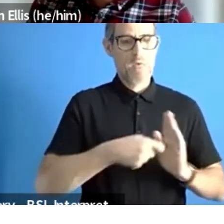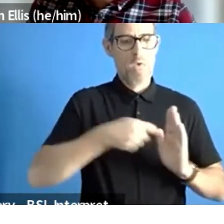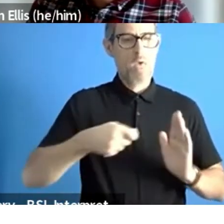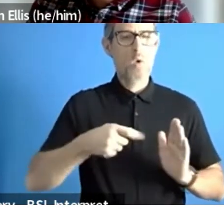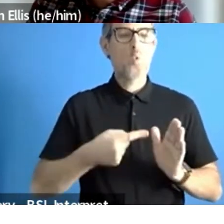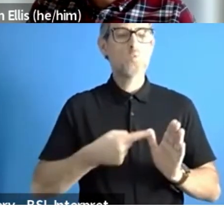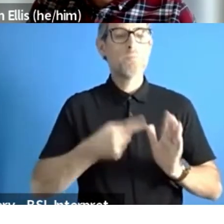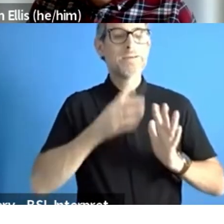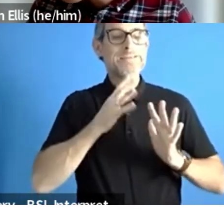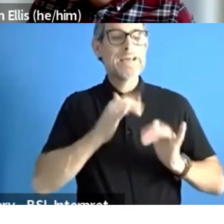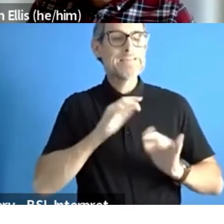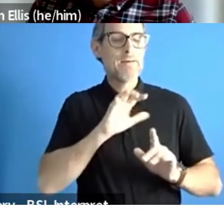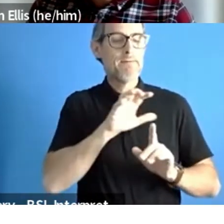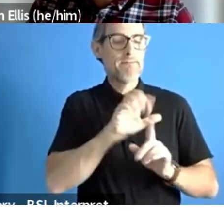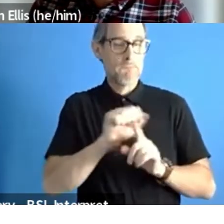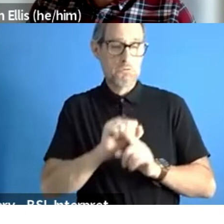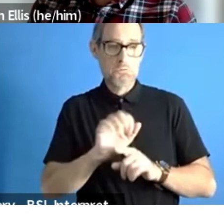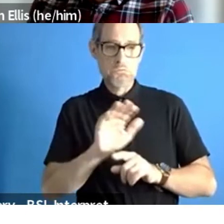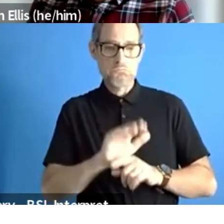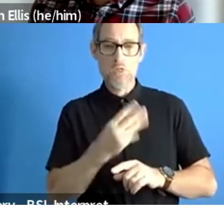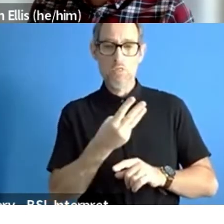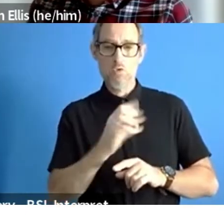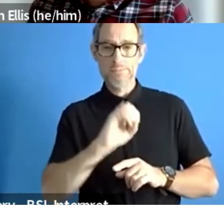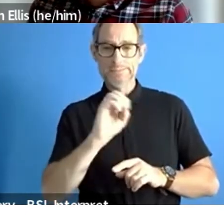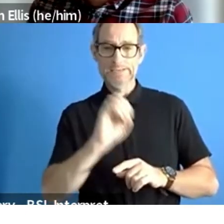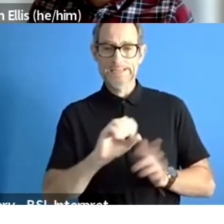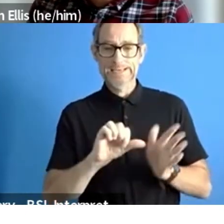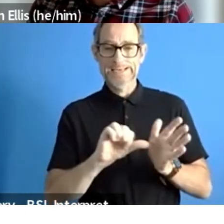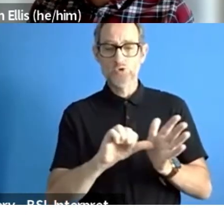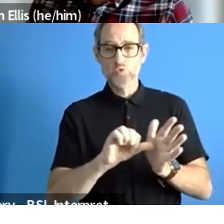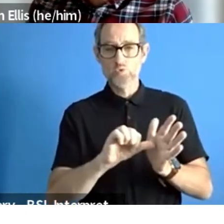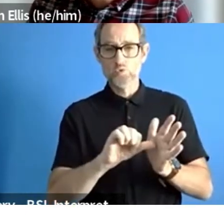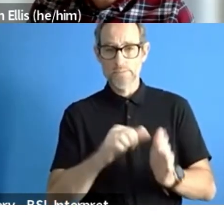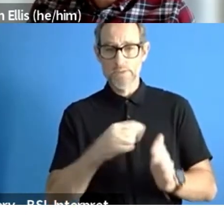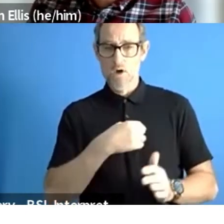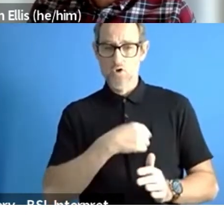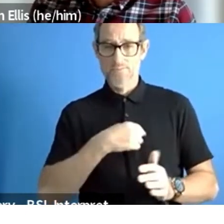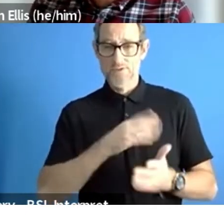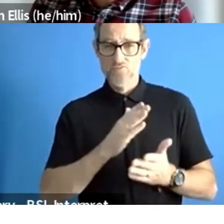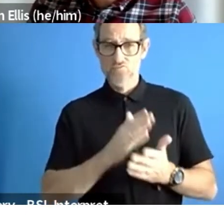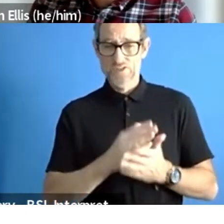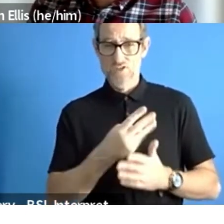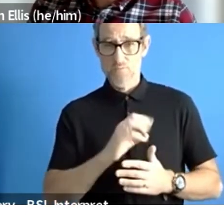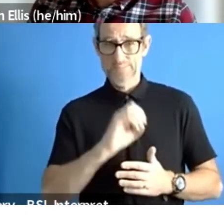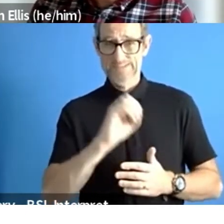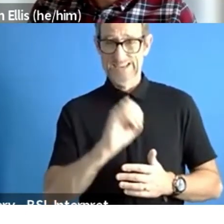find about 30% of issues and 30% is generous.